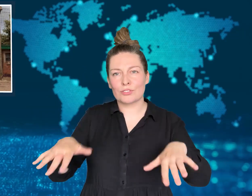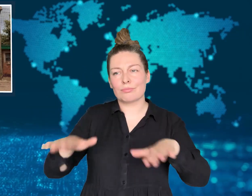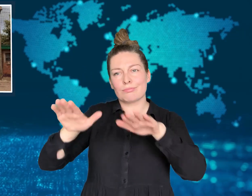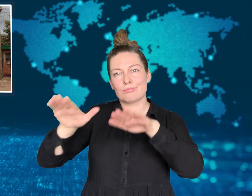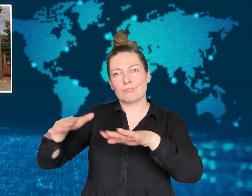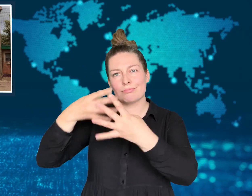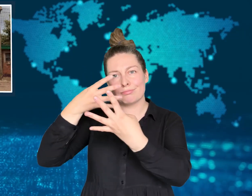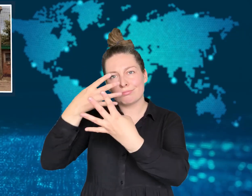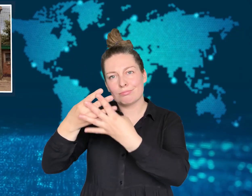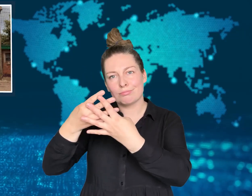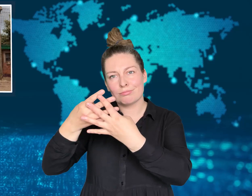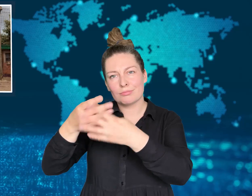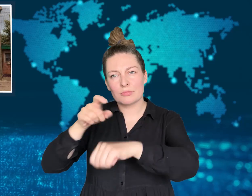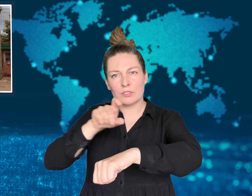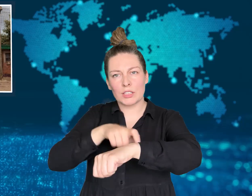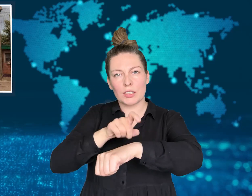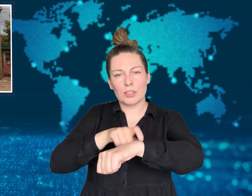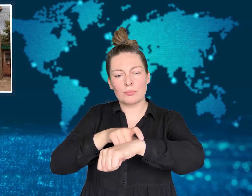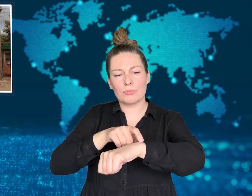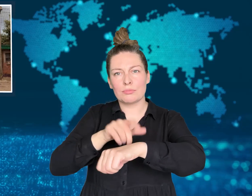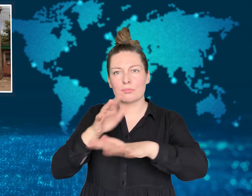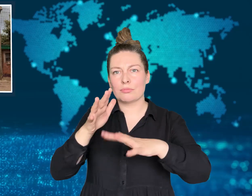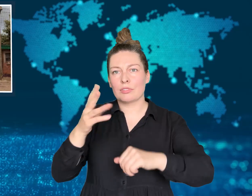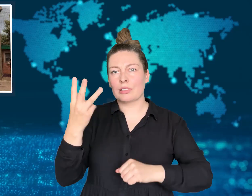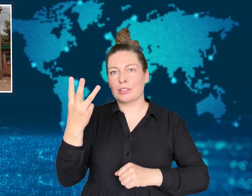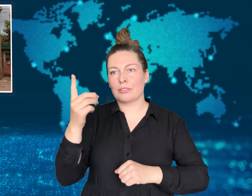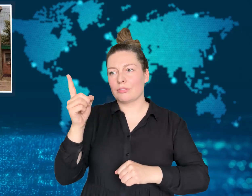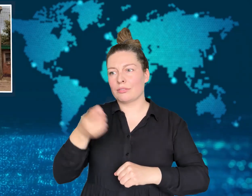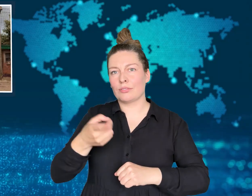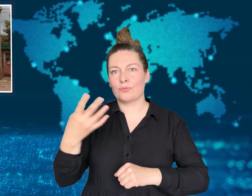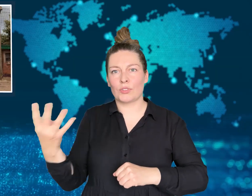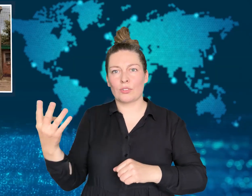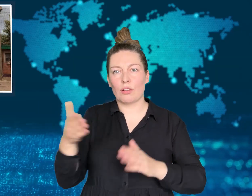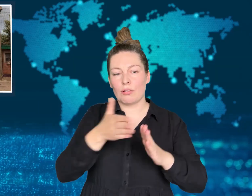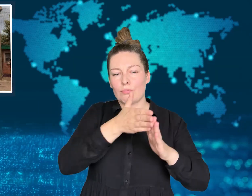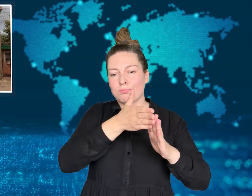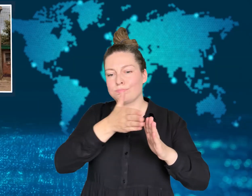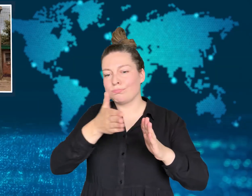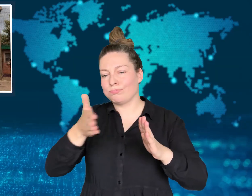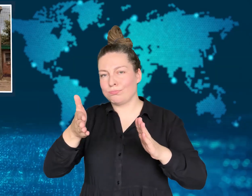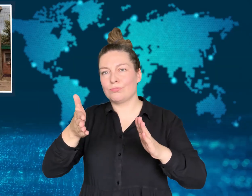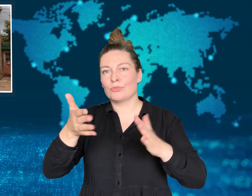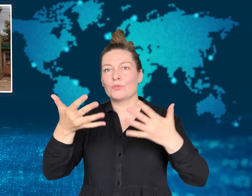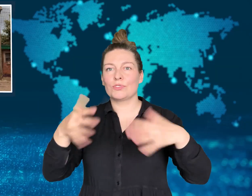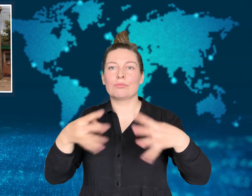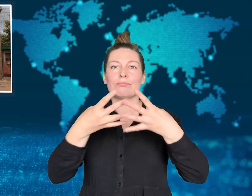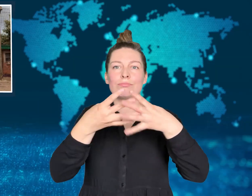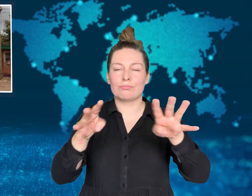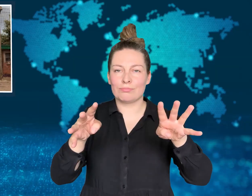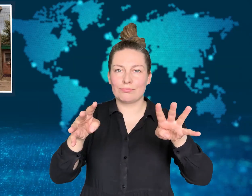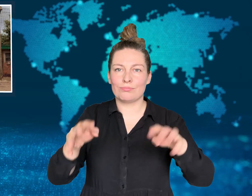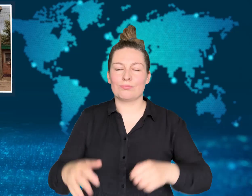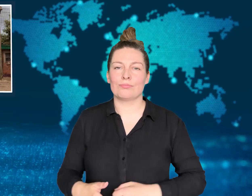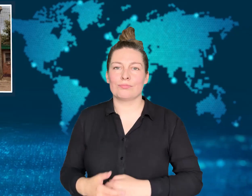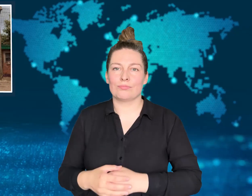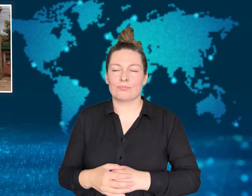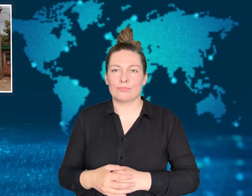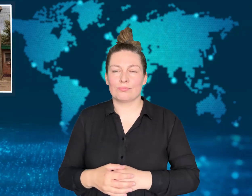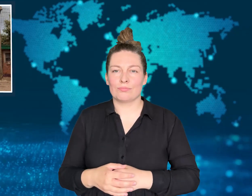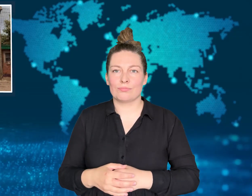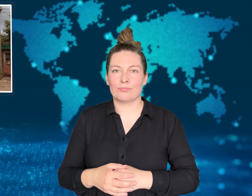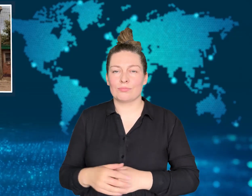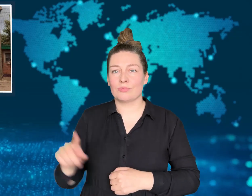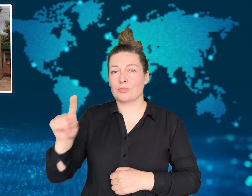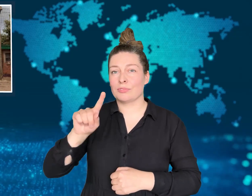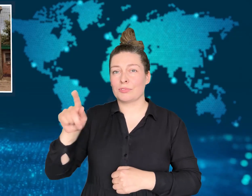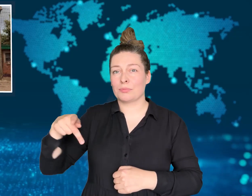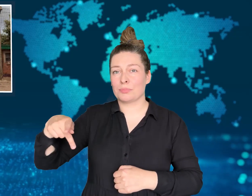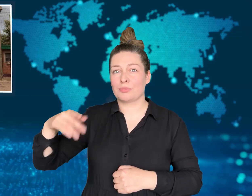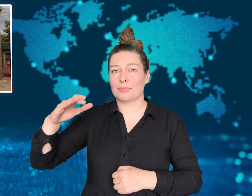and Correctional Service (ZPCS).